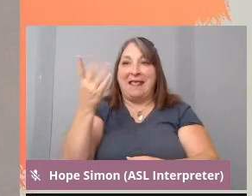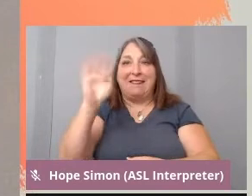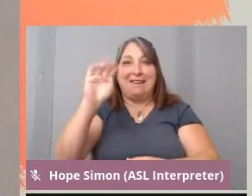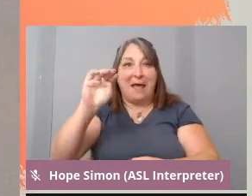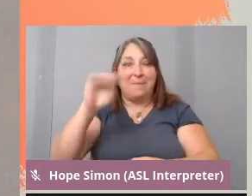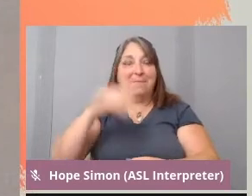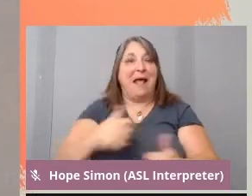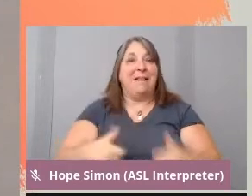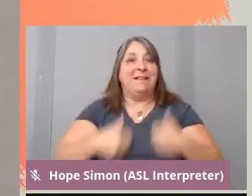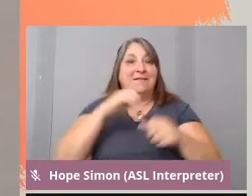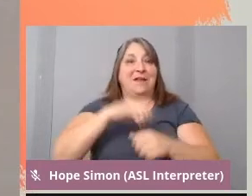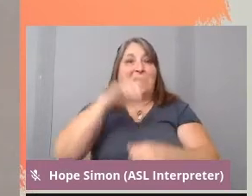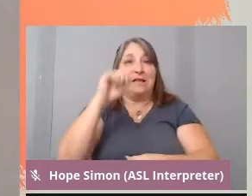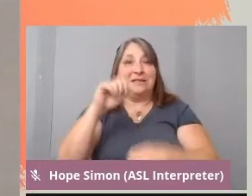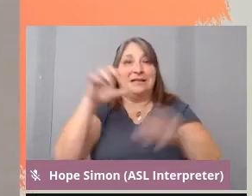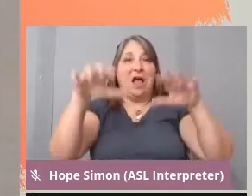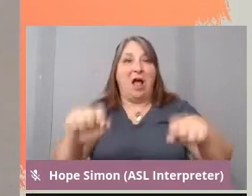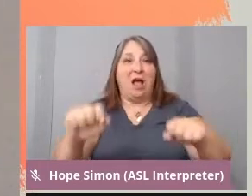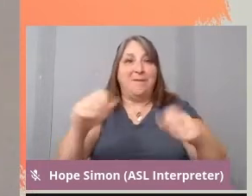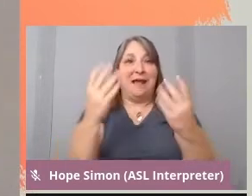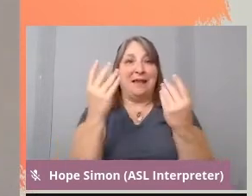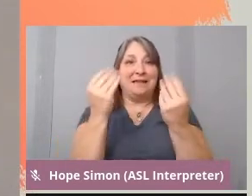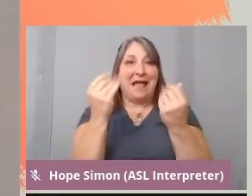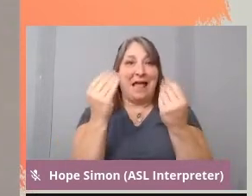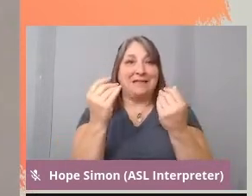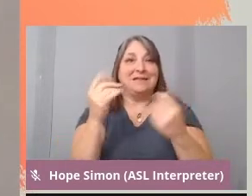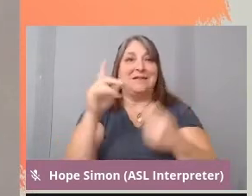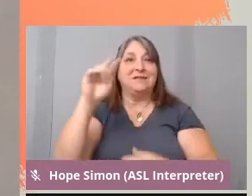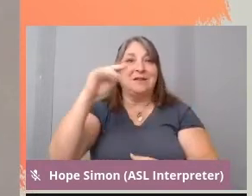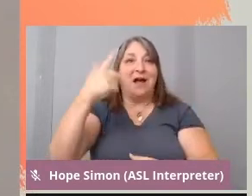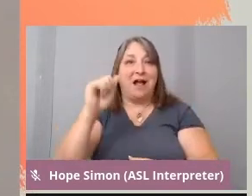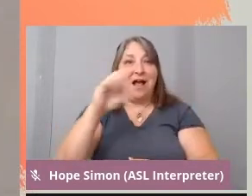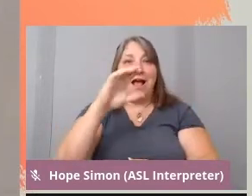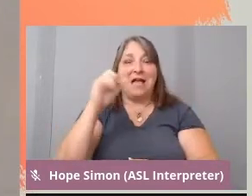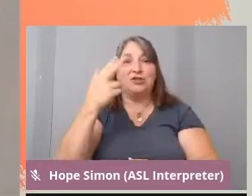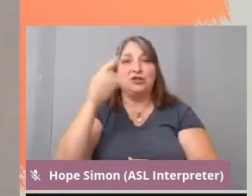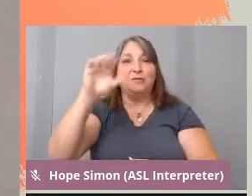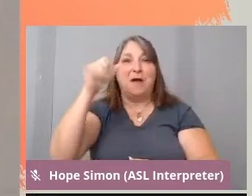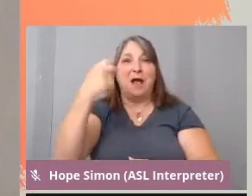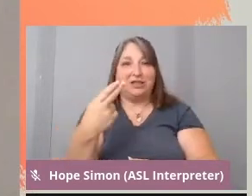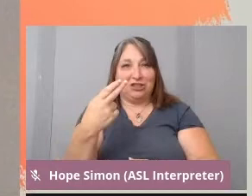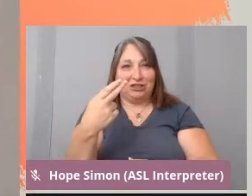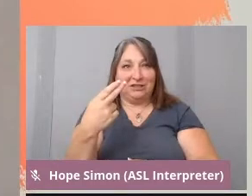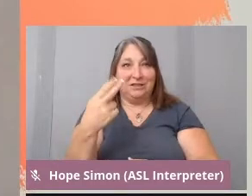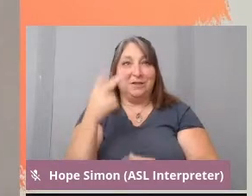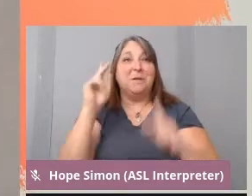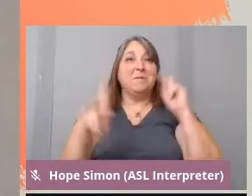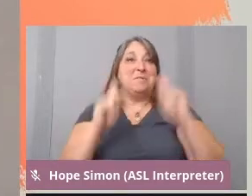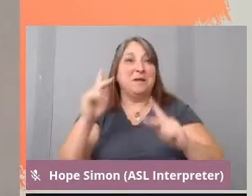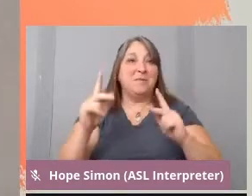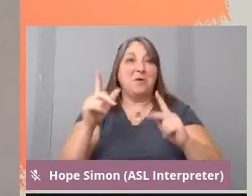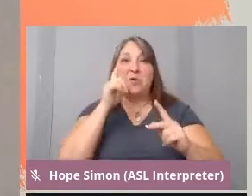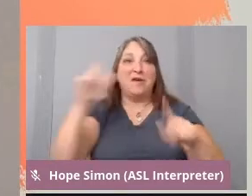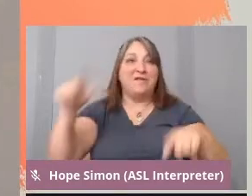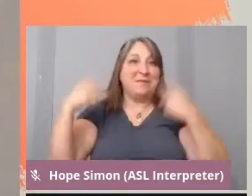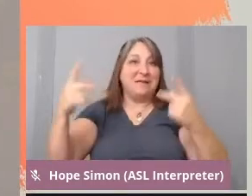I am in Los Angeles, the occupied lands of Tongva and Chumash. People who have been stewards of this land for generations.